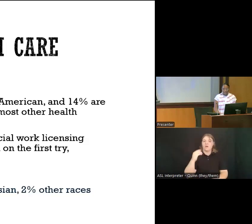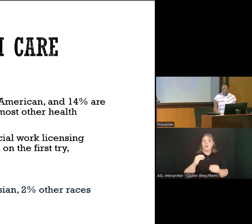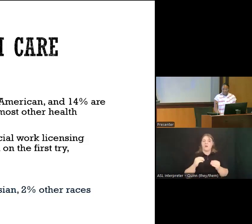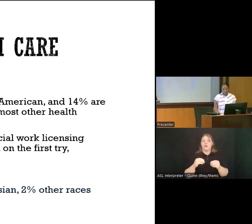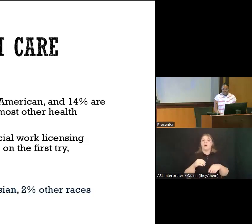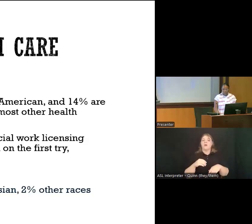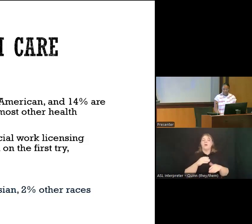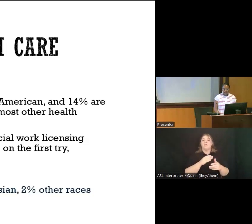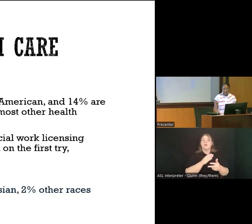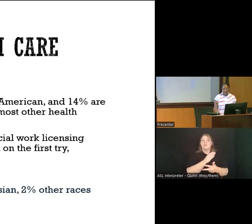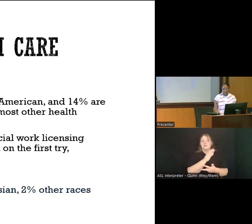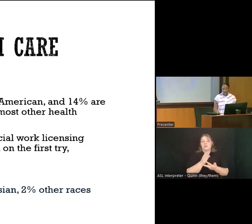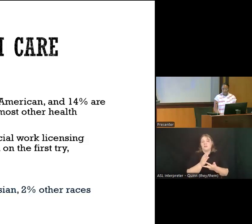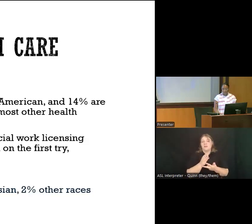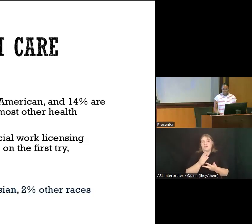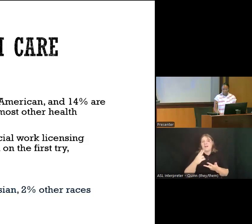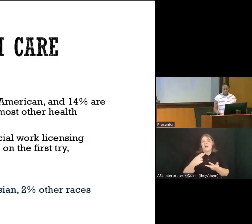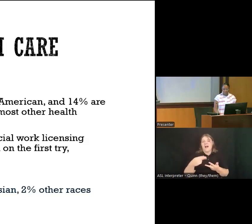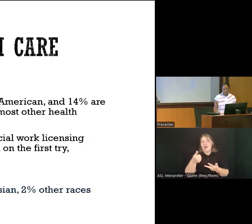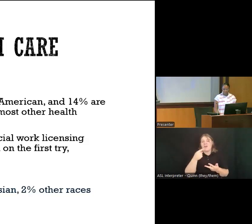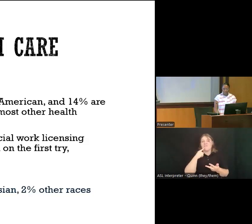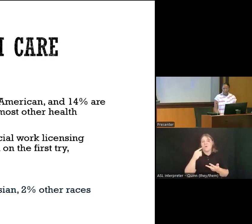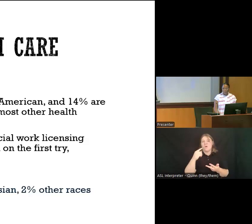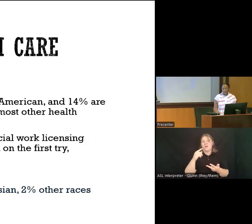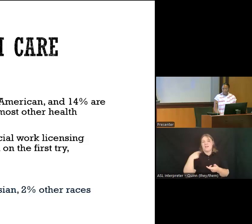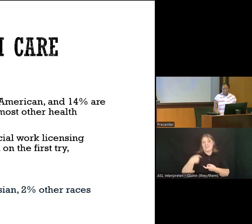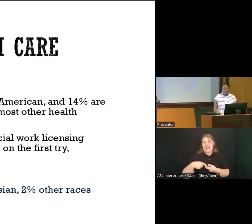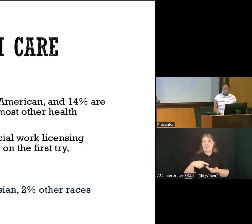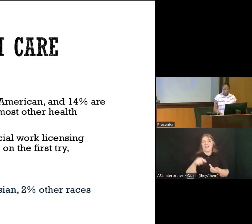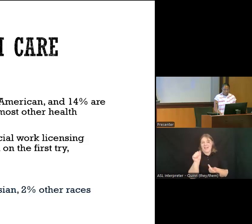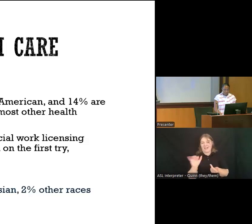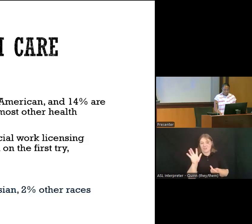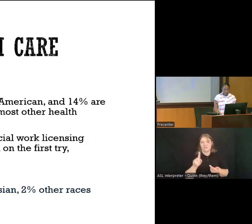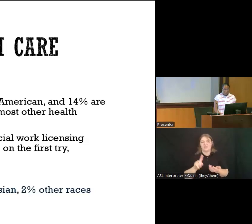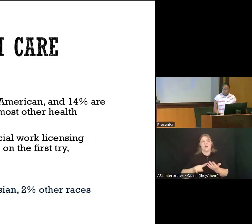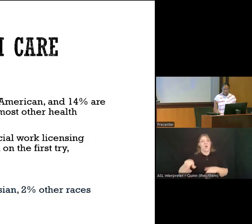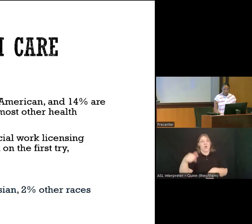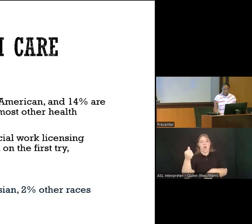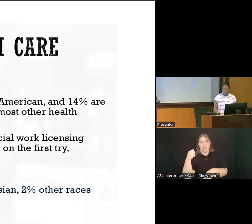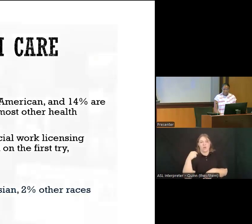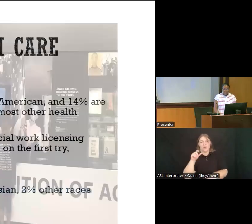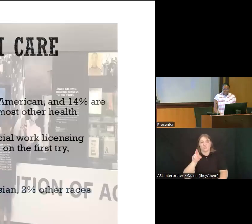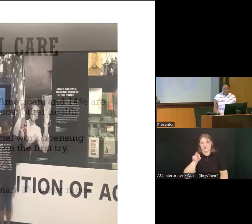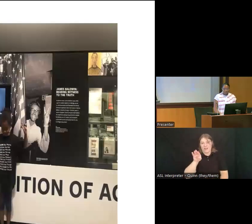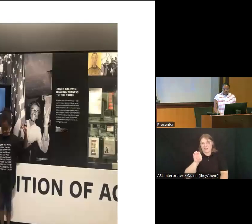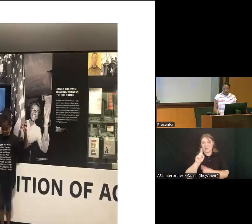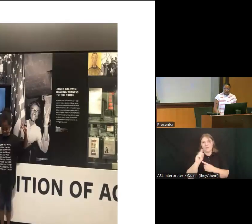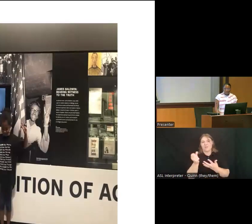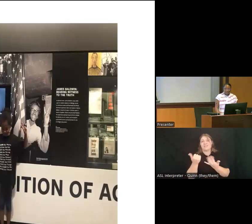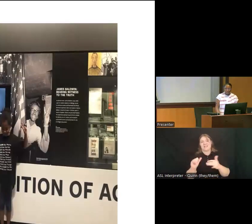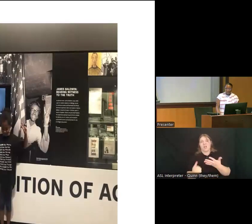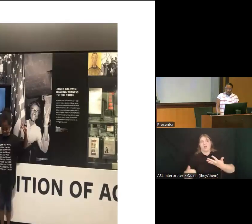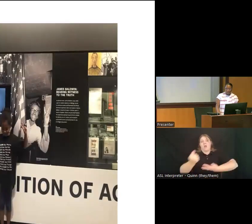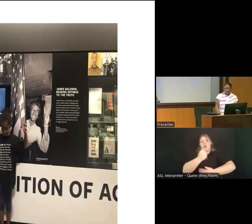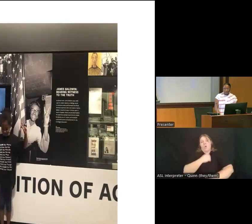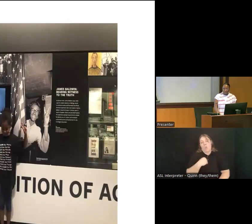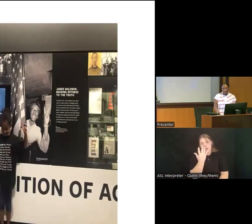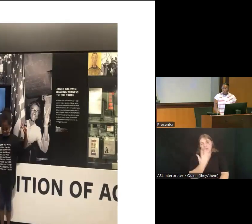and Asian uh and uh multiple races but still predominantly white so thinking about this this is